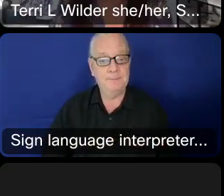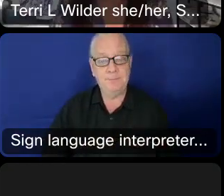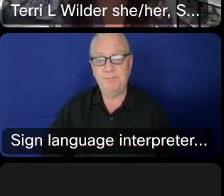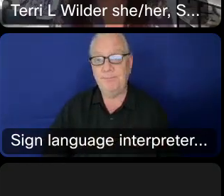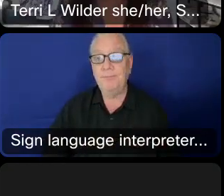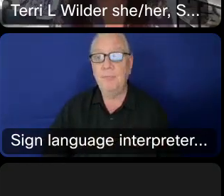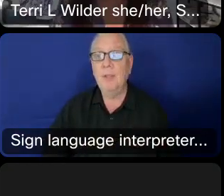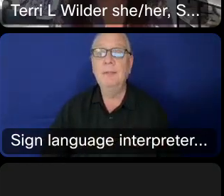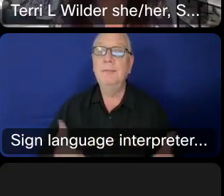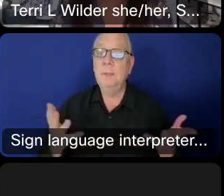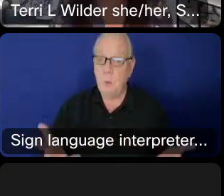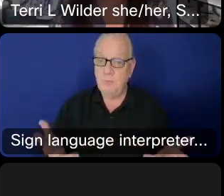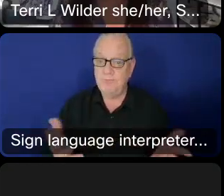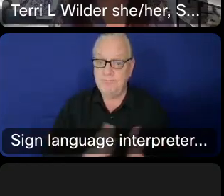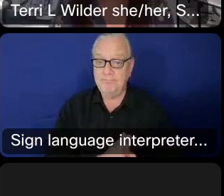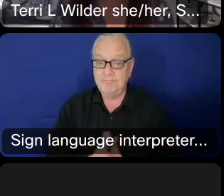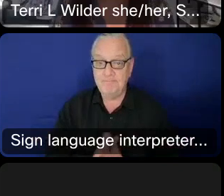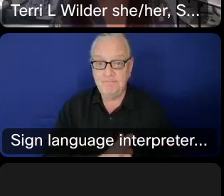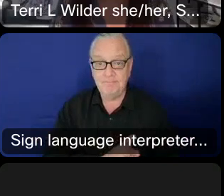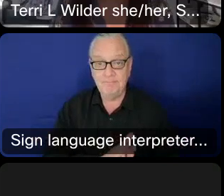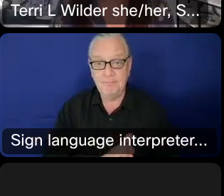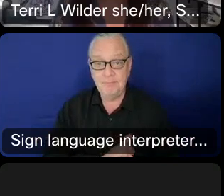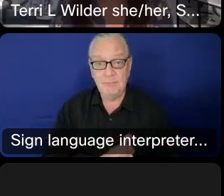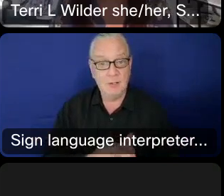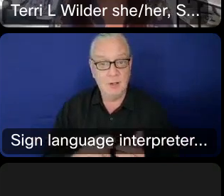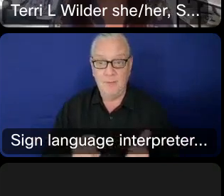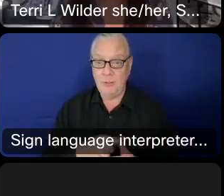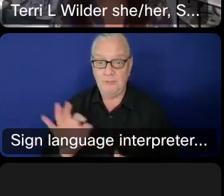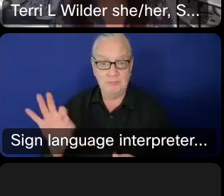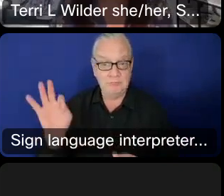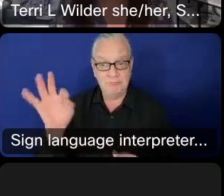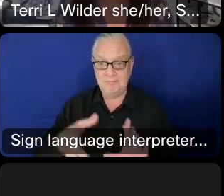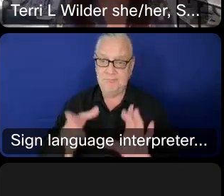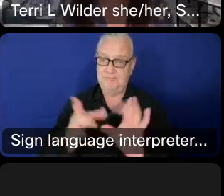So, I'd like to just start by just talking about the fact that